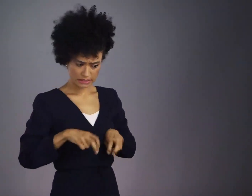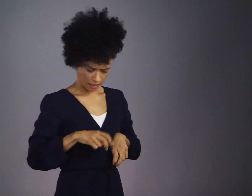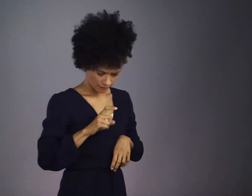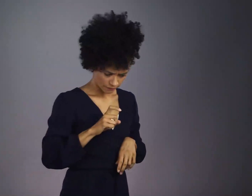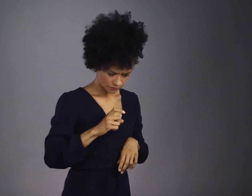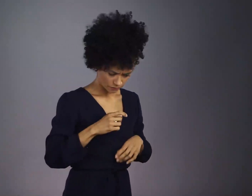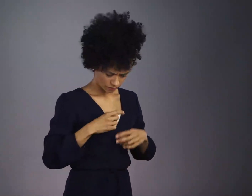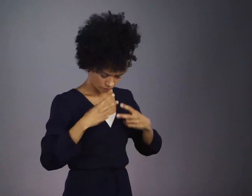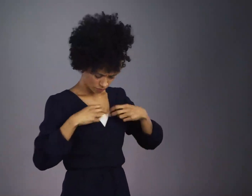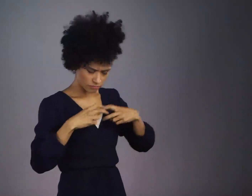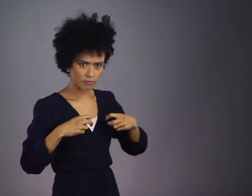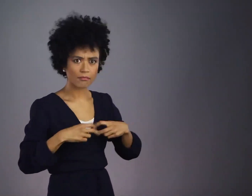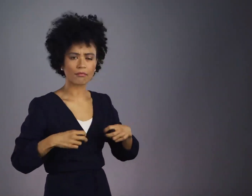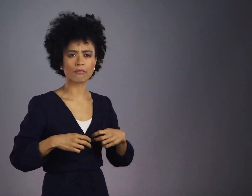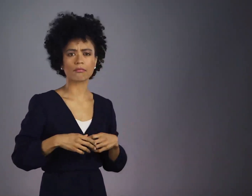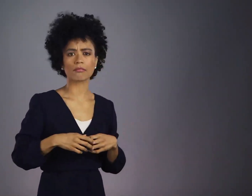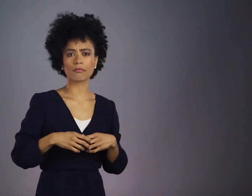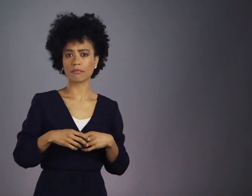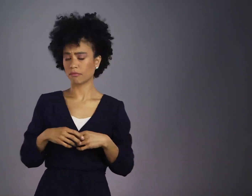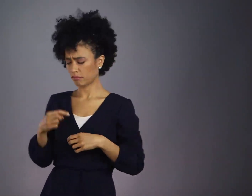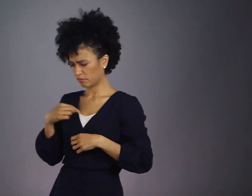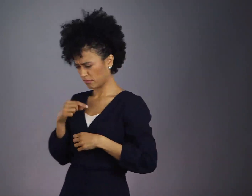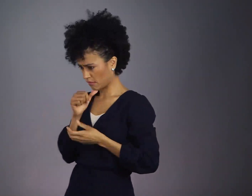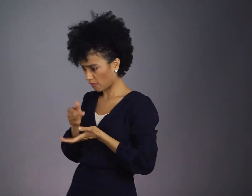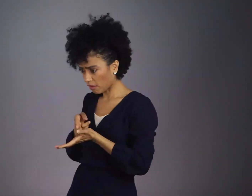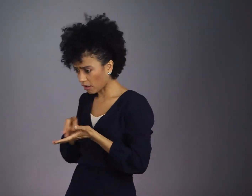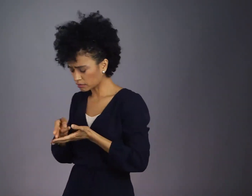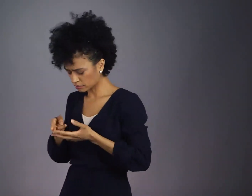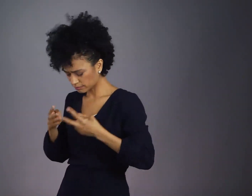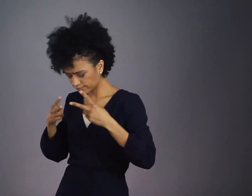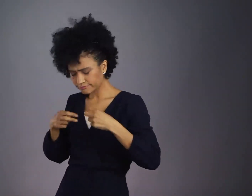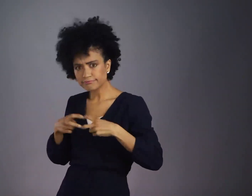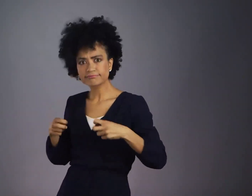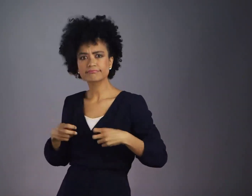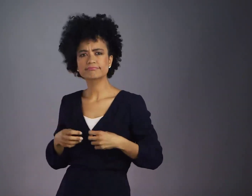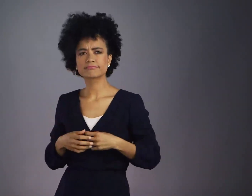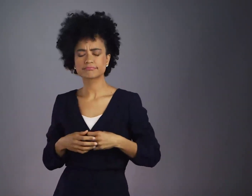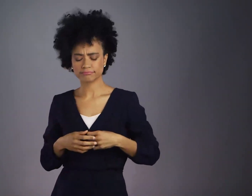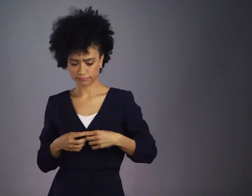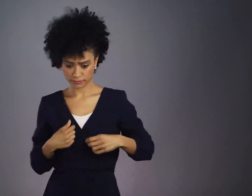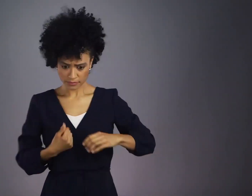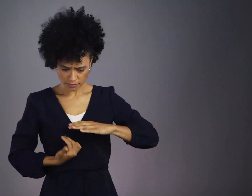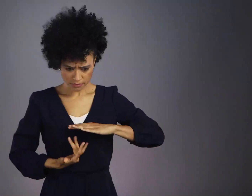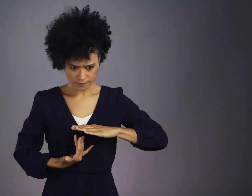Continue to watch for selﬁshness, dishonesty, resentment, and fear.